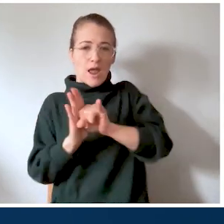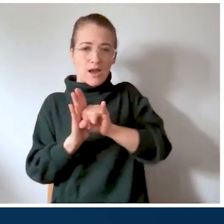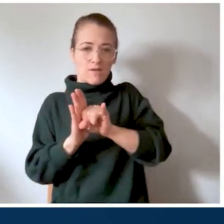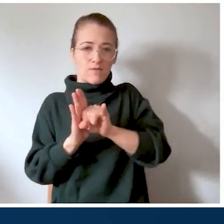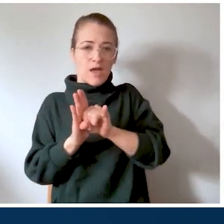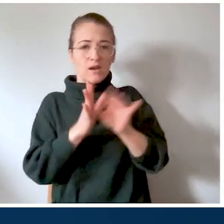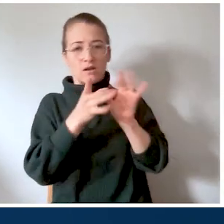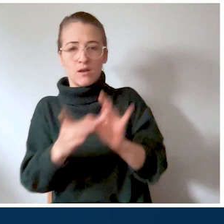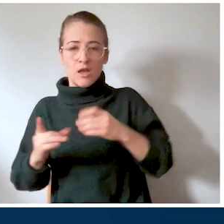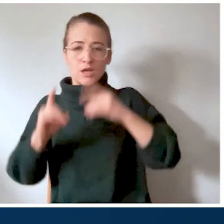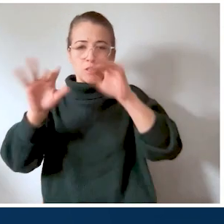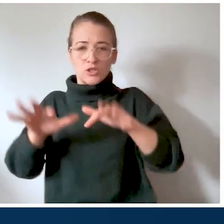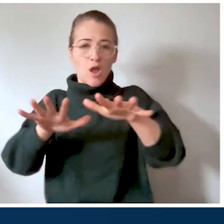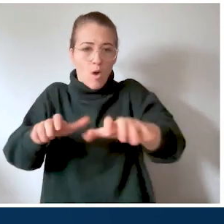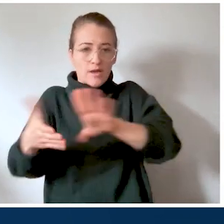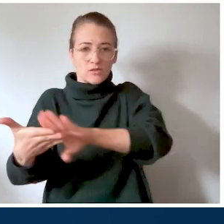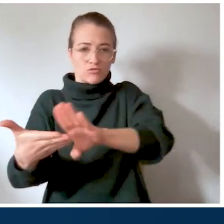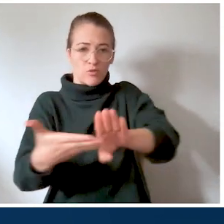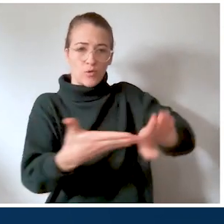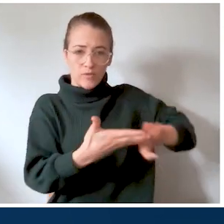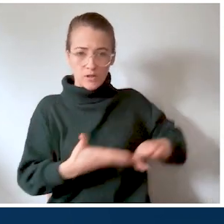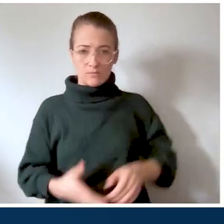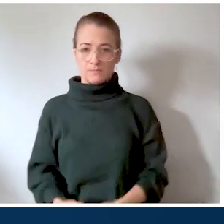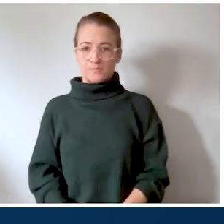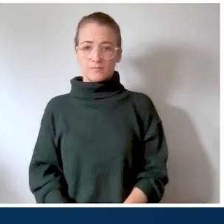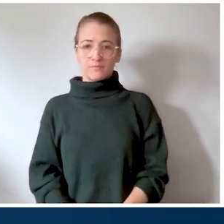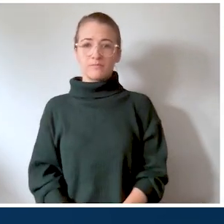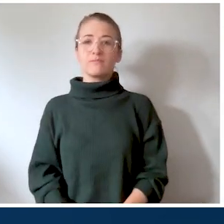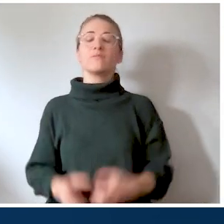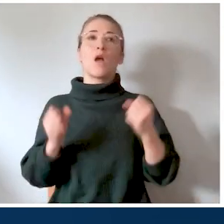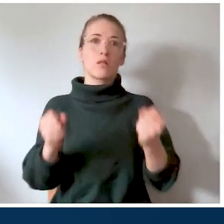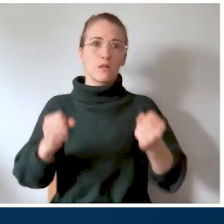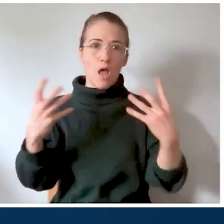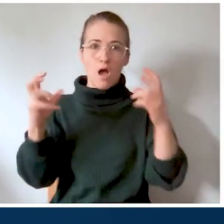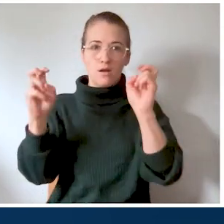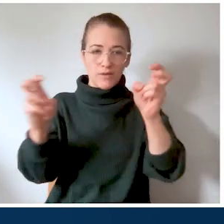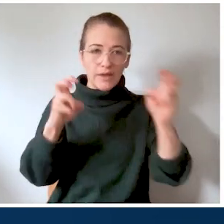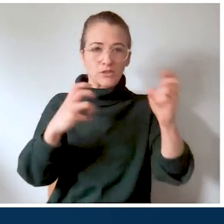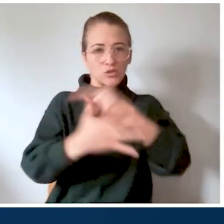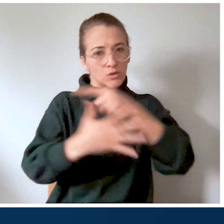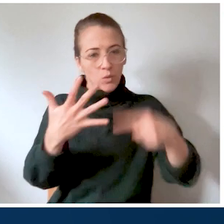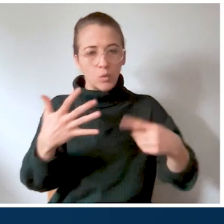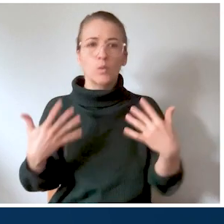regarding the snow and ice removal. Well, there are a lot of issues and there's a lot of reasons for these issues.